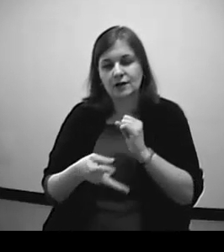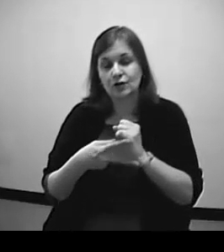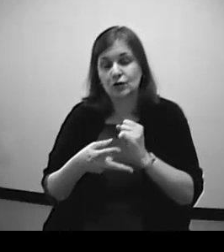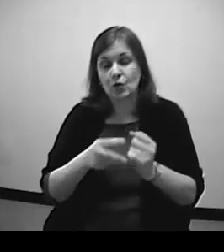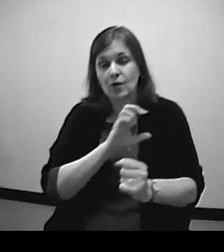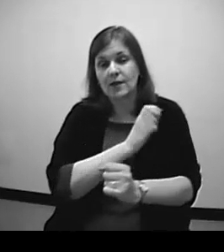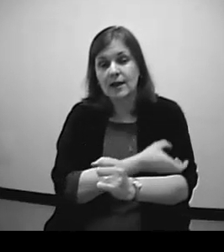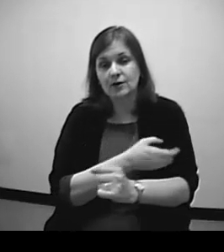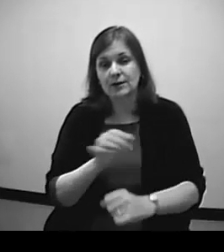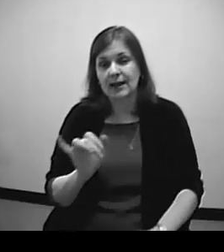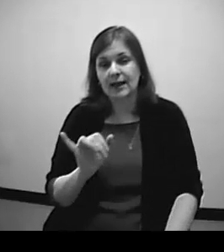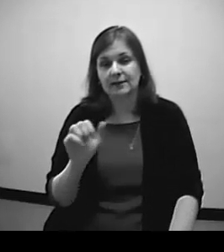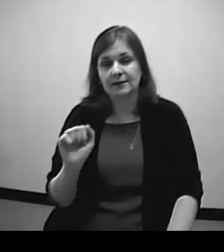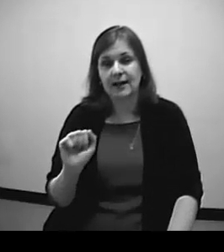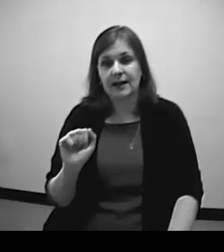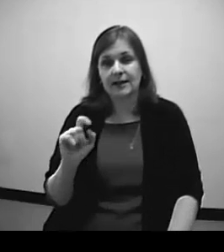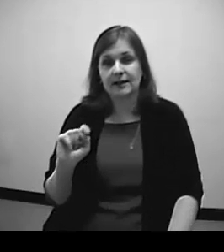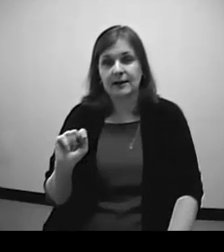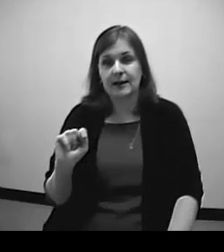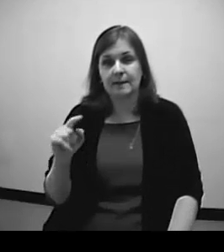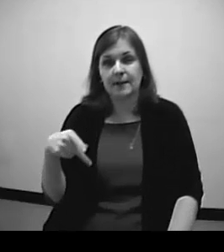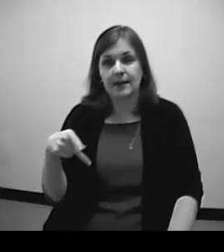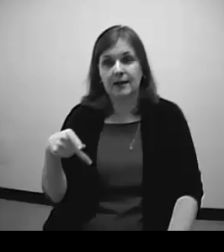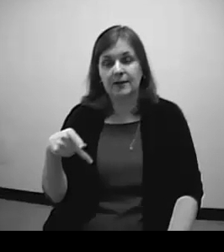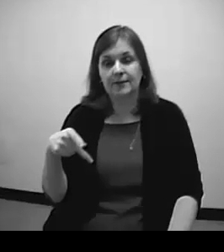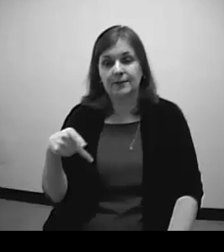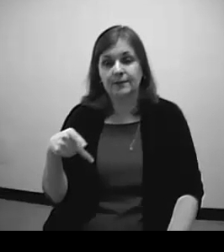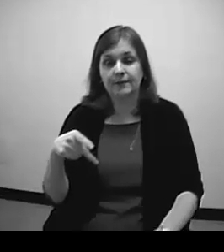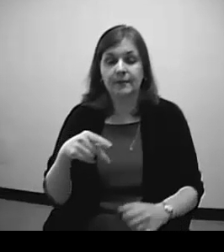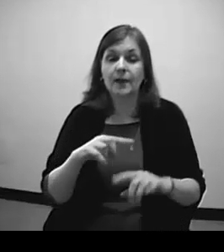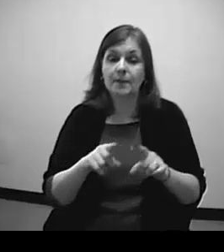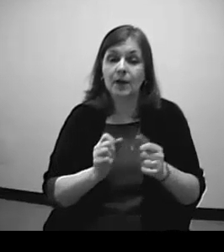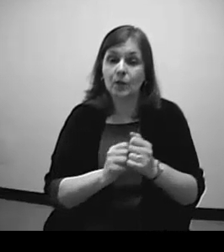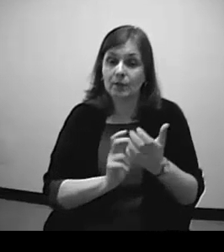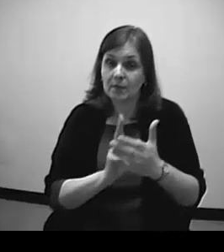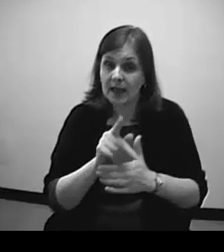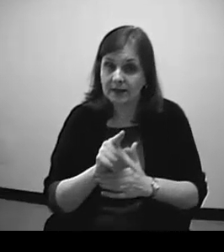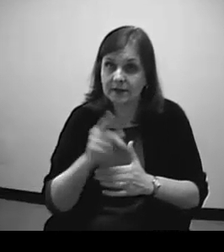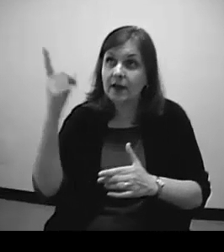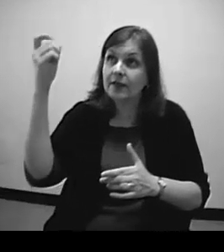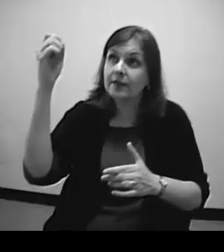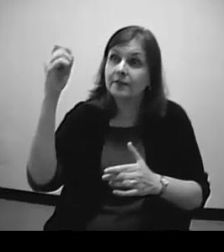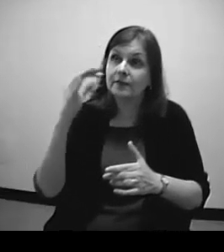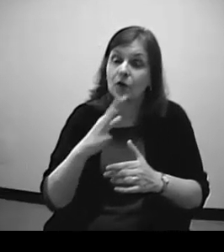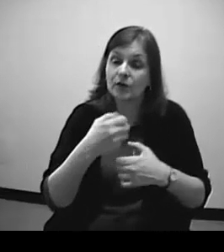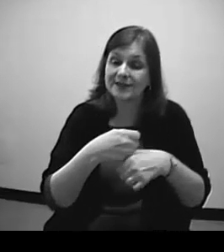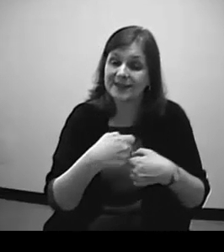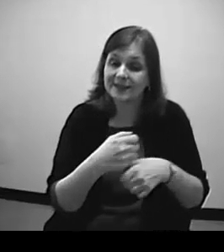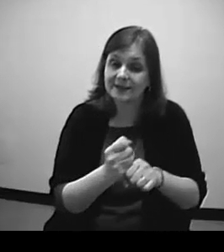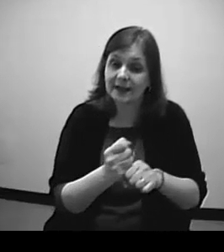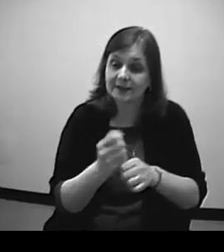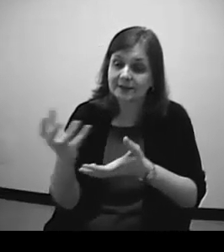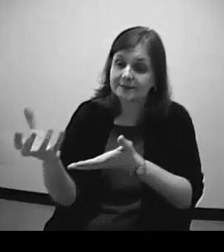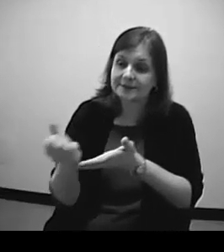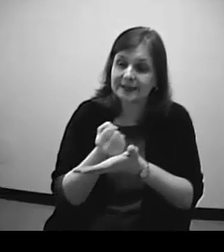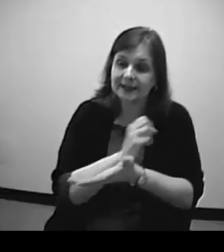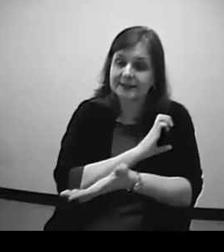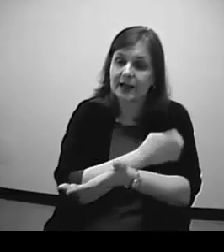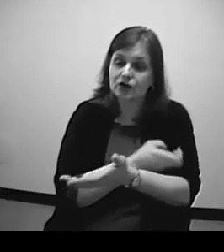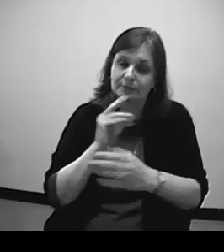storing it in the form of ATP -- in photosynthesis we are actually going to put energy IN